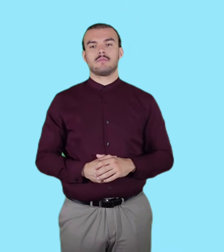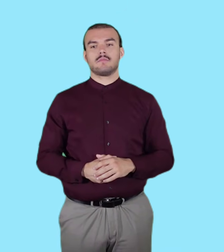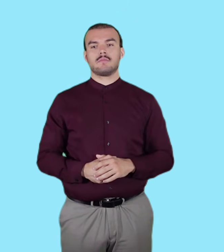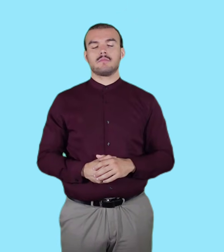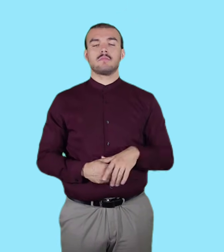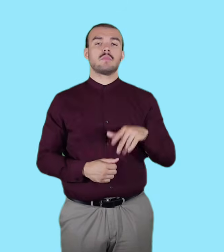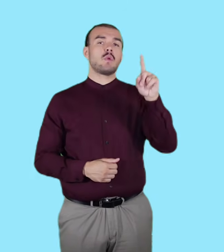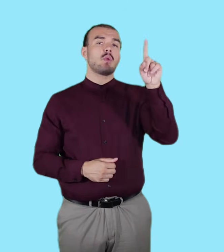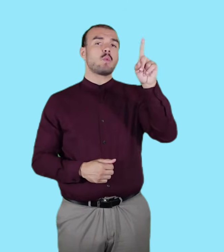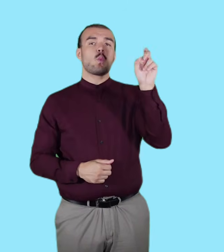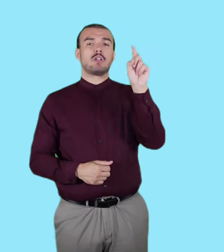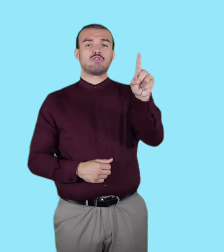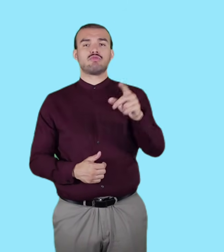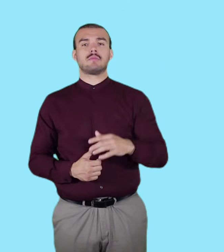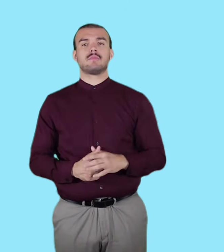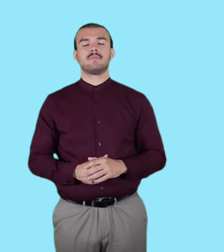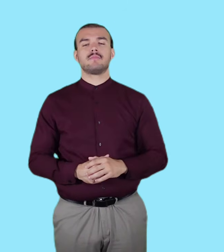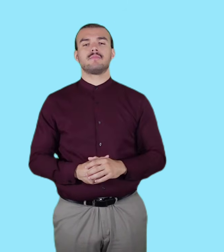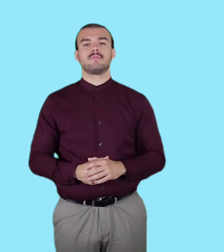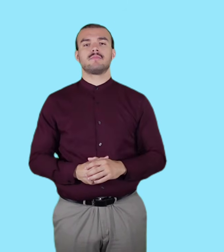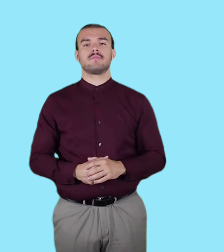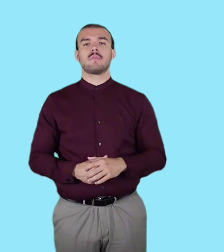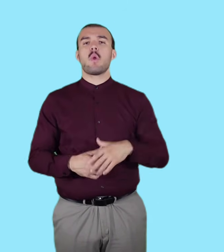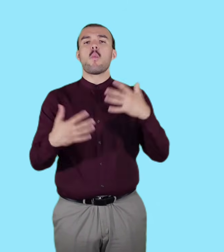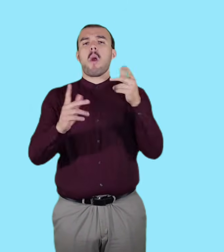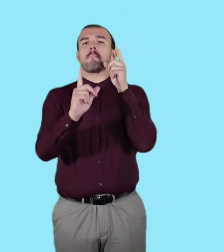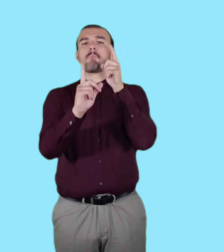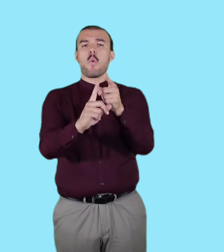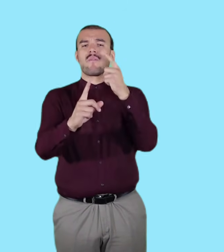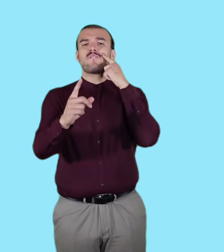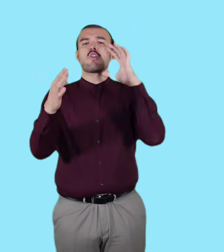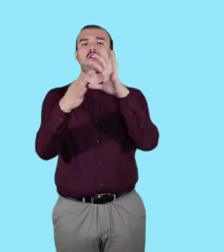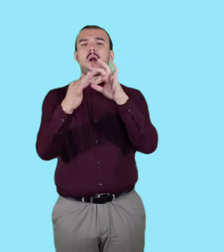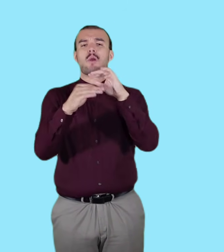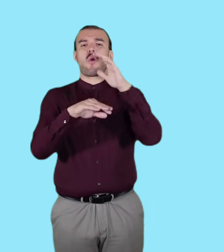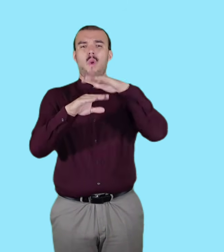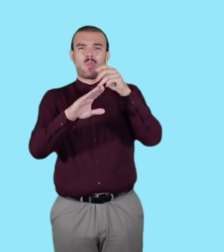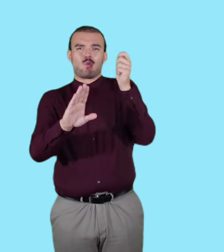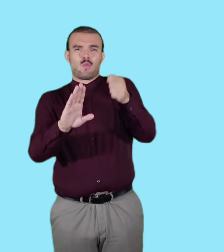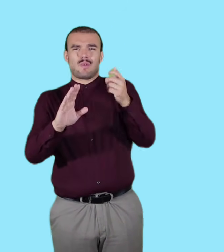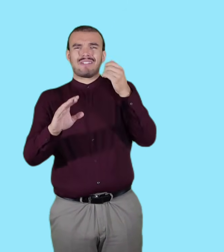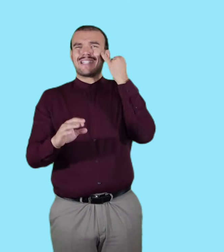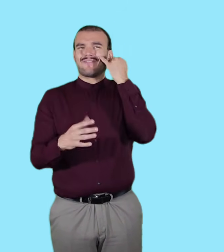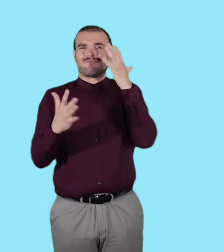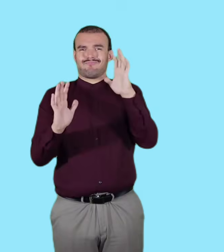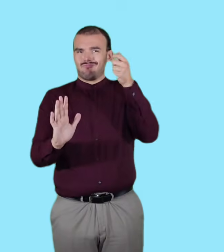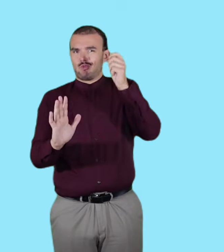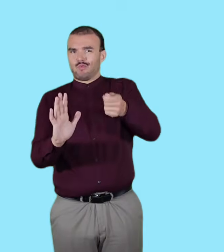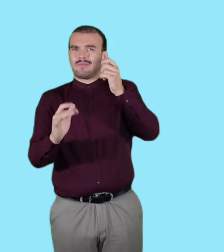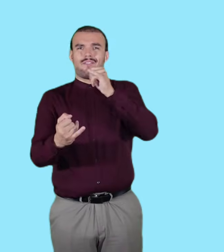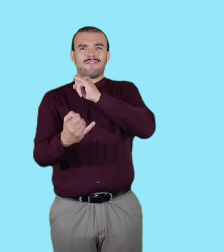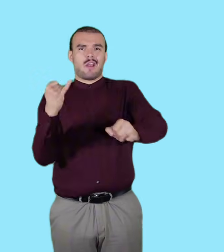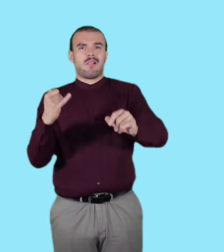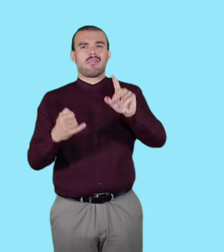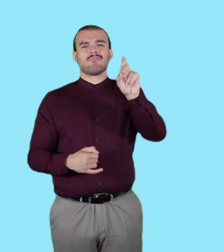Question: What is the point of commenting on the rule if the rule is already final?